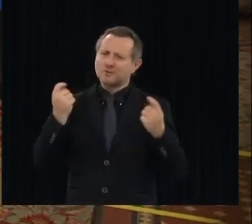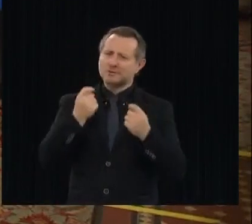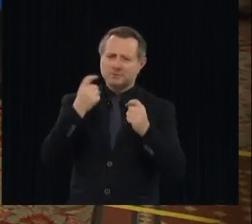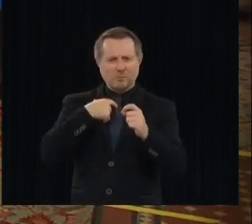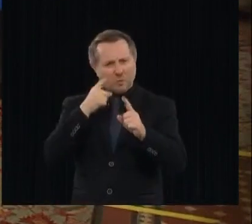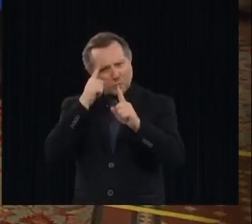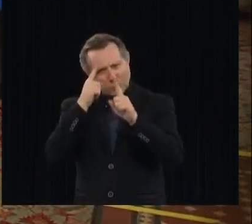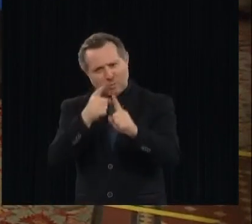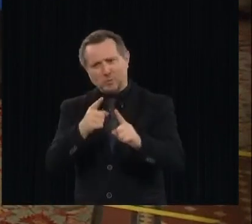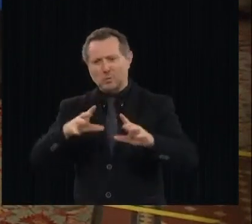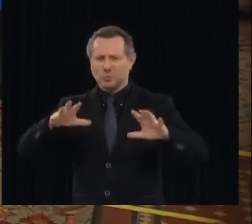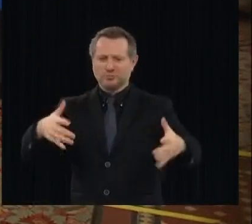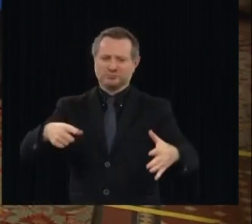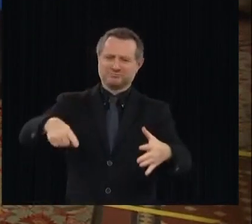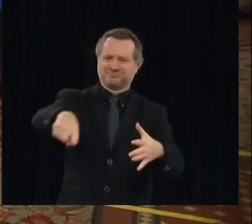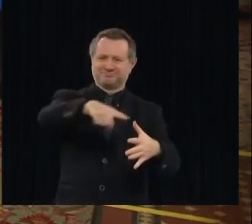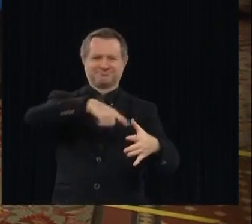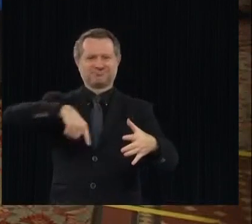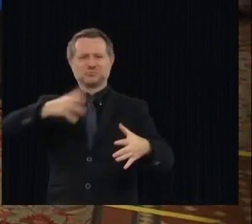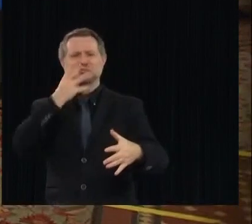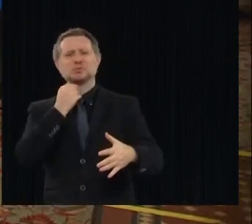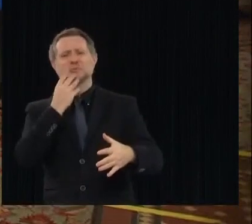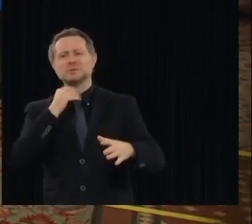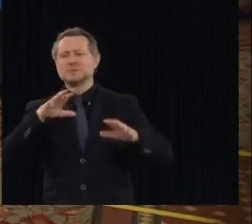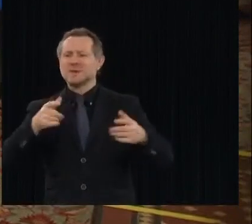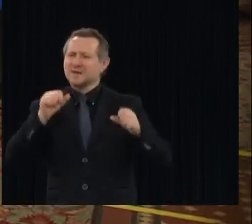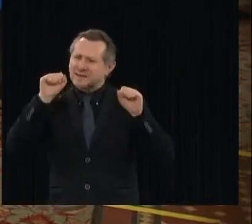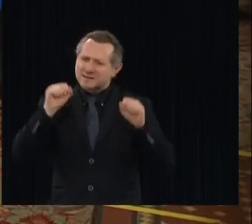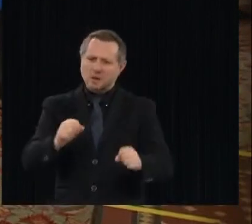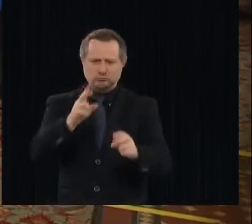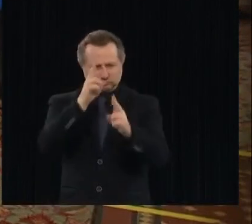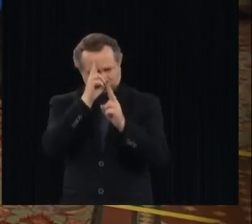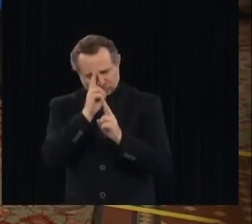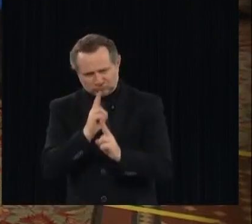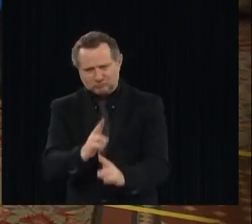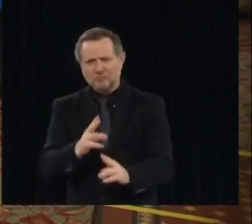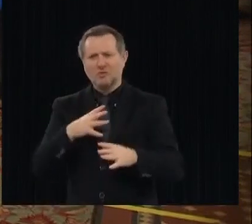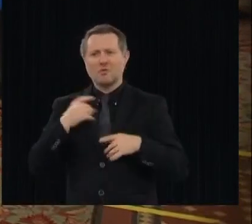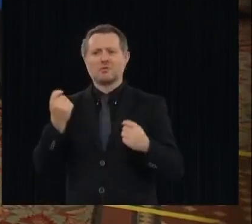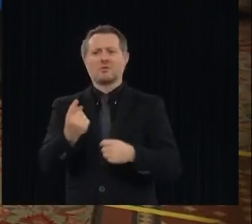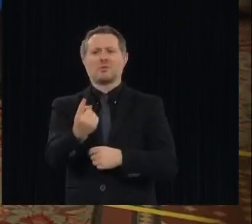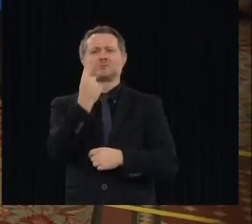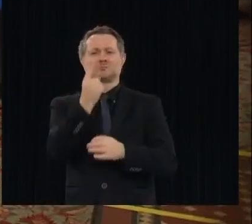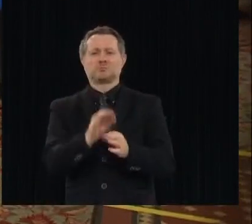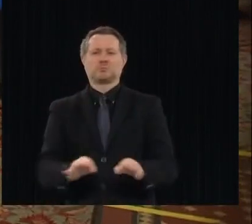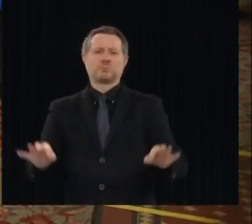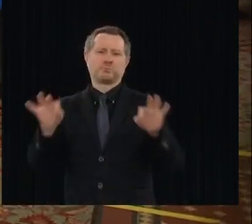COUNTY HEALTH OFFICIALS, LAW ENFORCEMENT MAKING SURE THEY DOING THINGS THE WAY THEY NEED